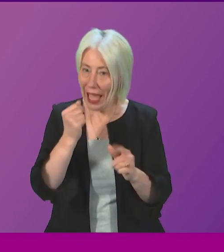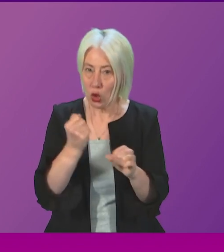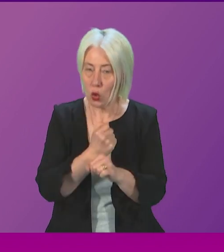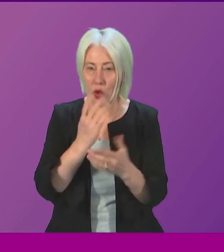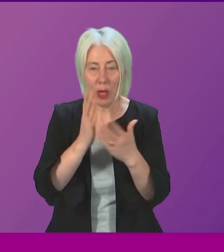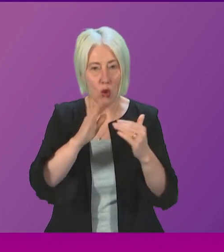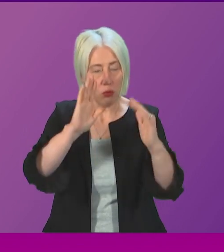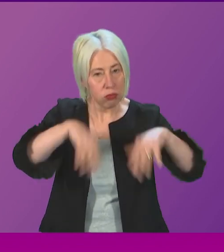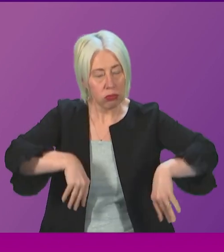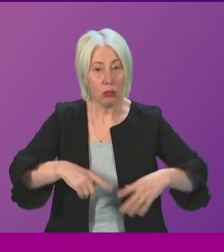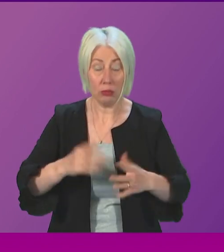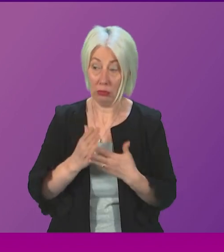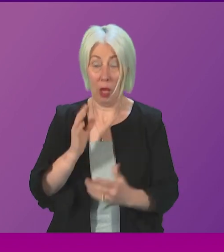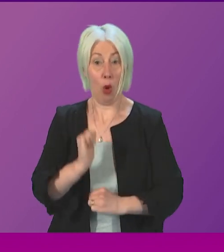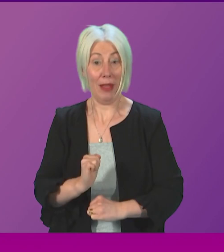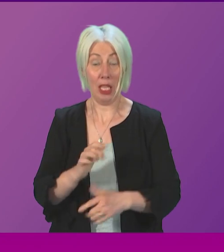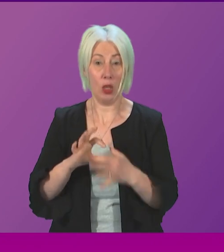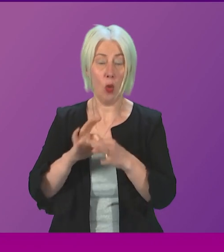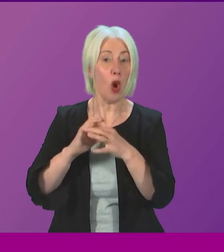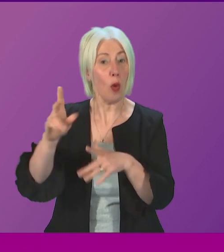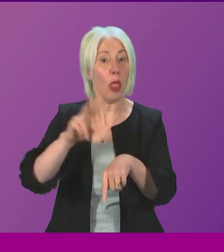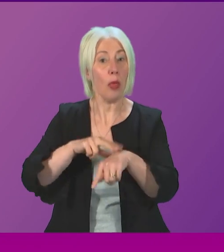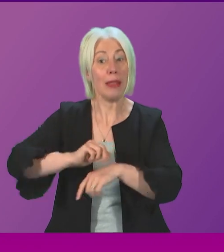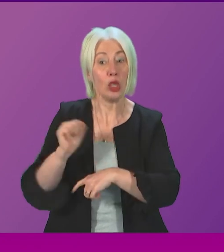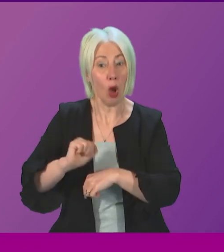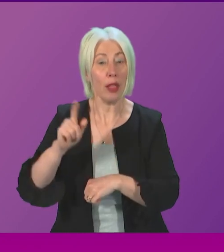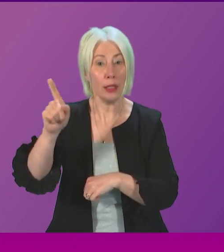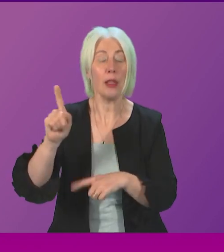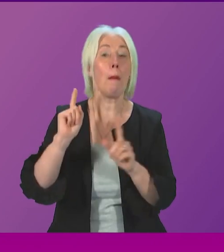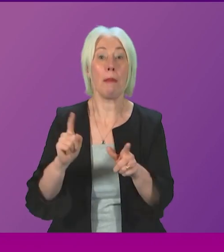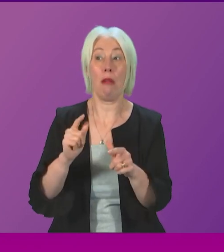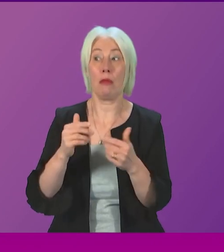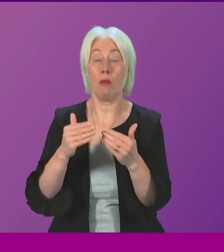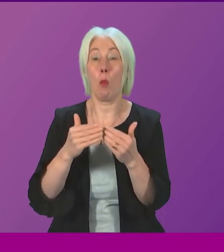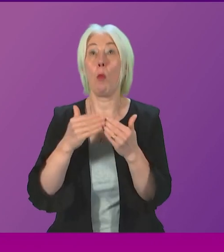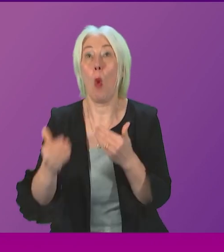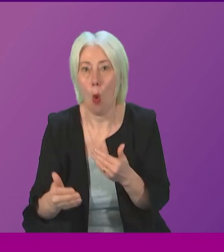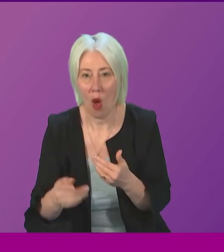I am committed to working with Police Scotland. However, above and beyond that, I want to make sure that, for all organisations—in